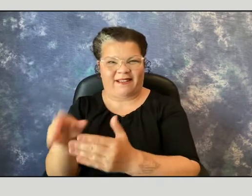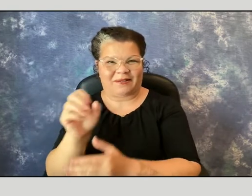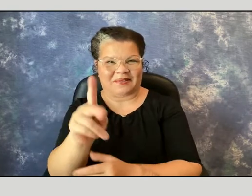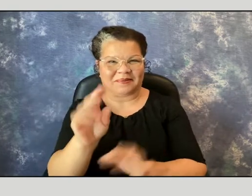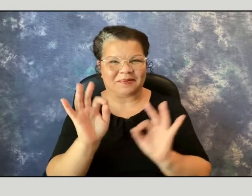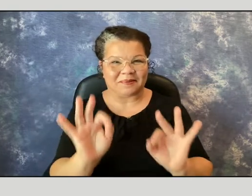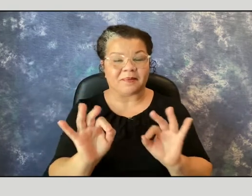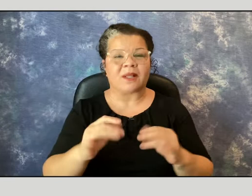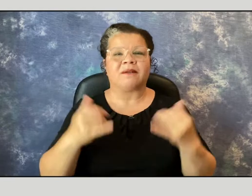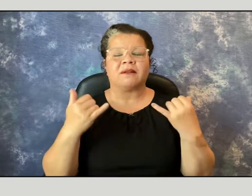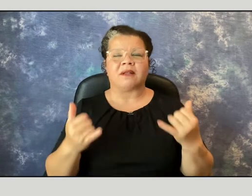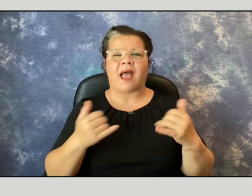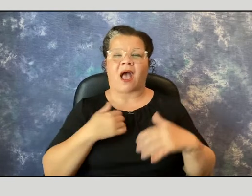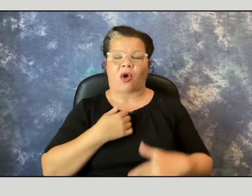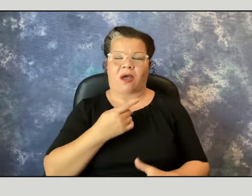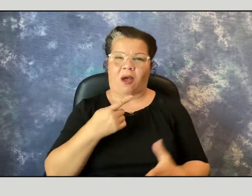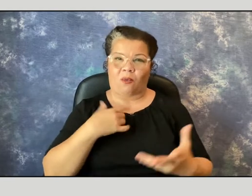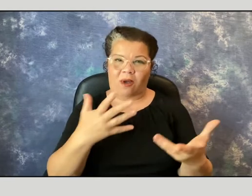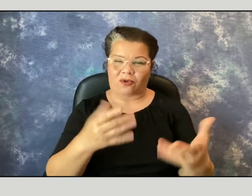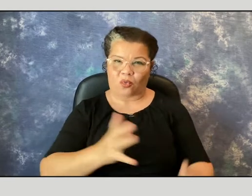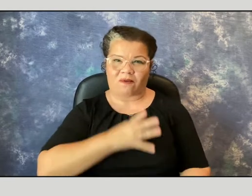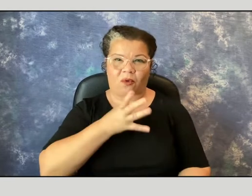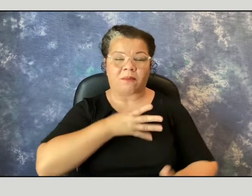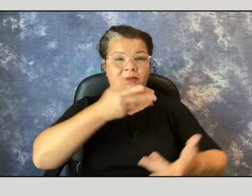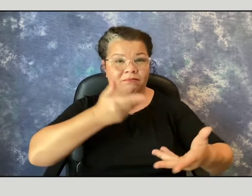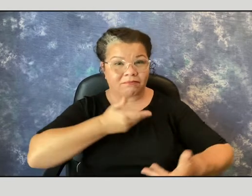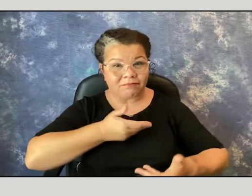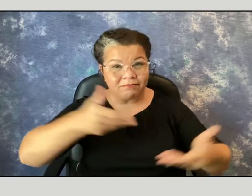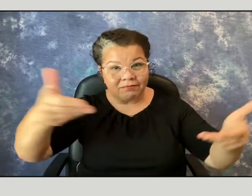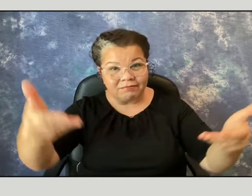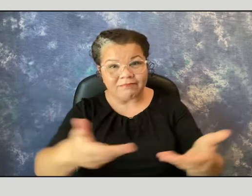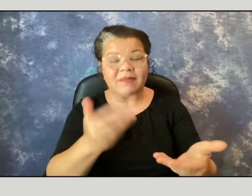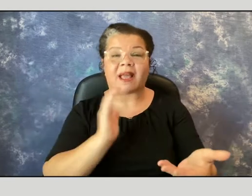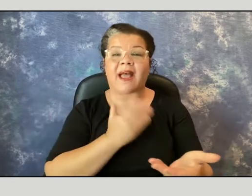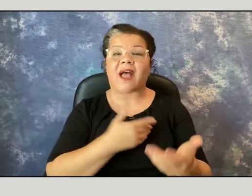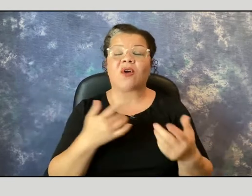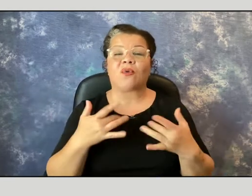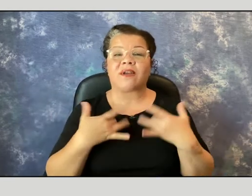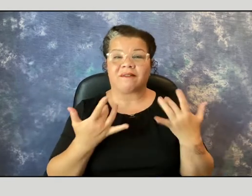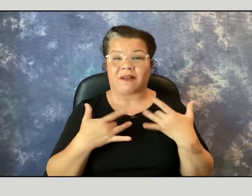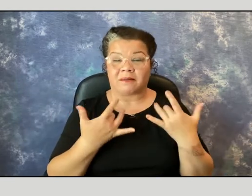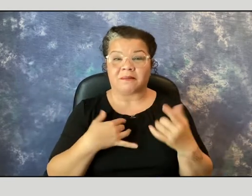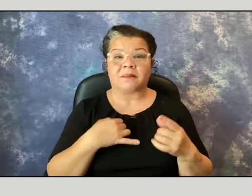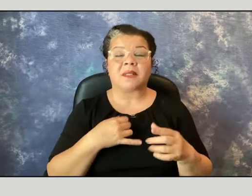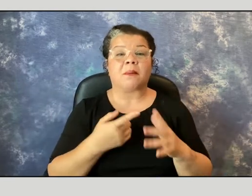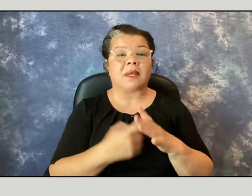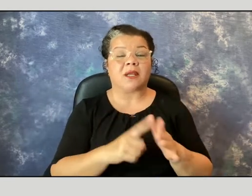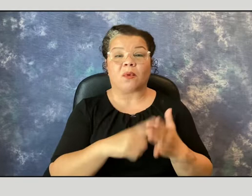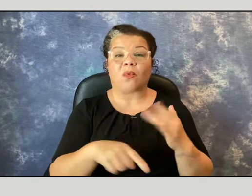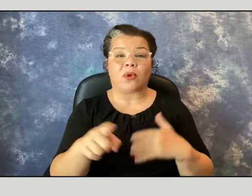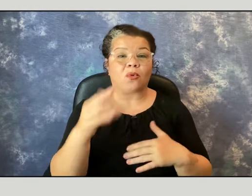to formally introduce our event, beginning by saying what you already know, what brought you here.